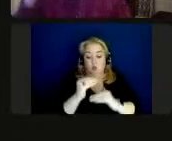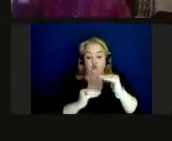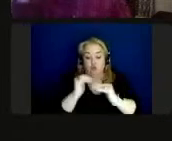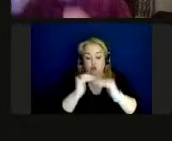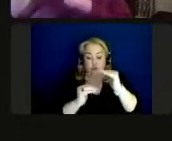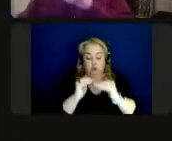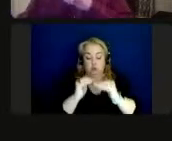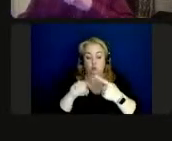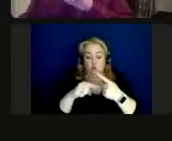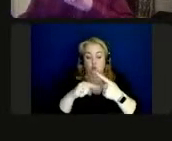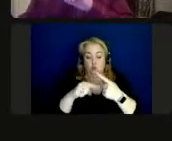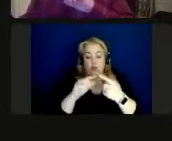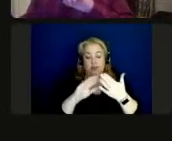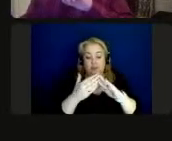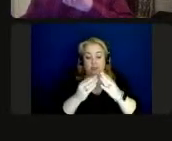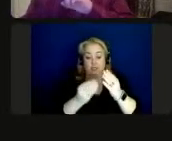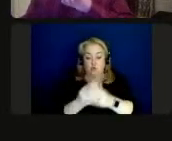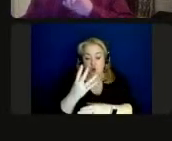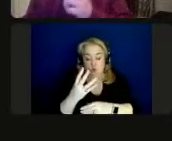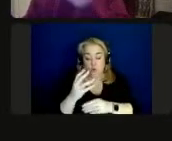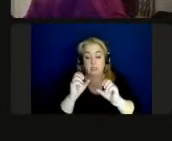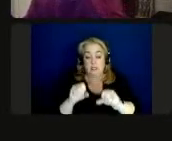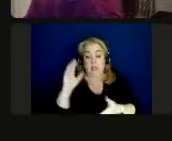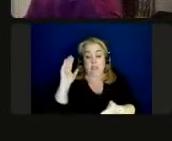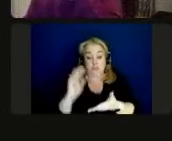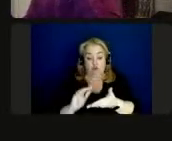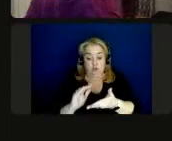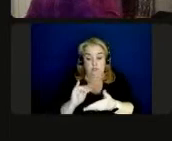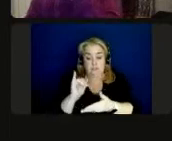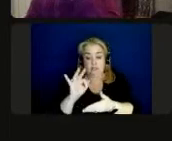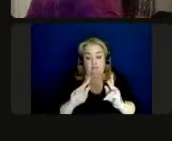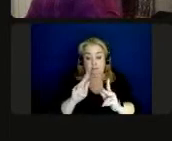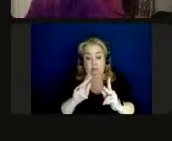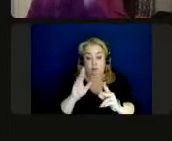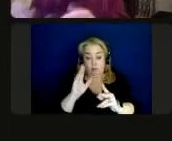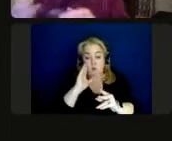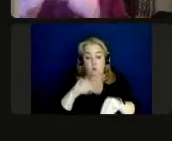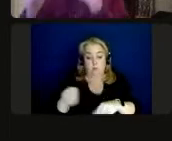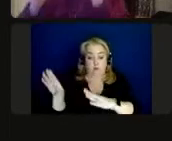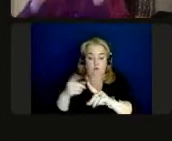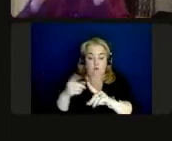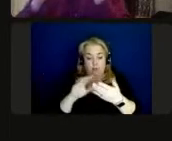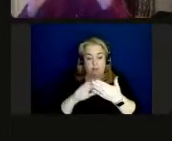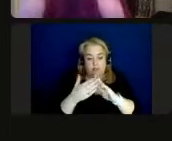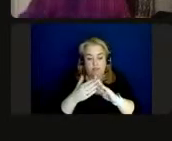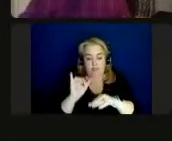OPTIS.